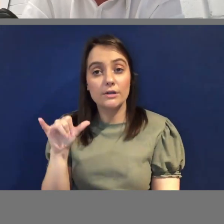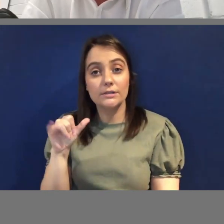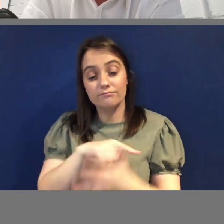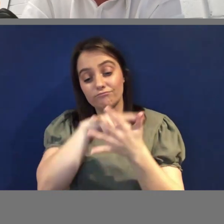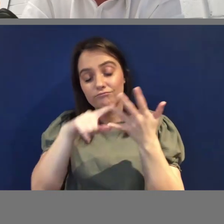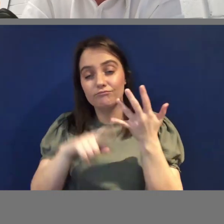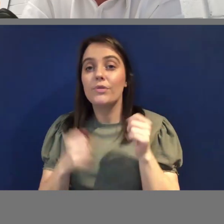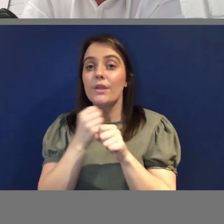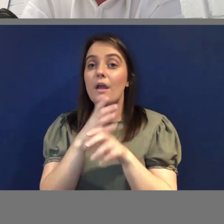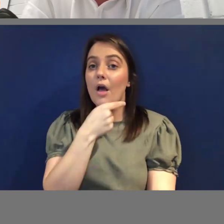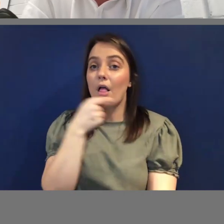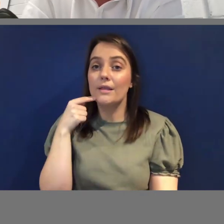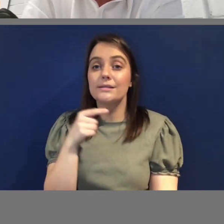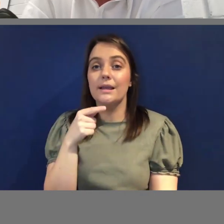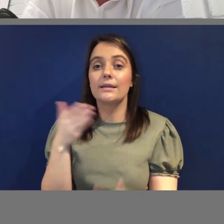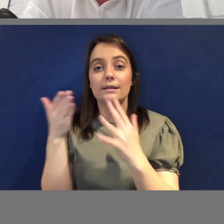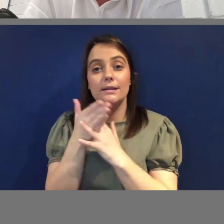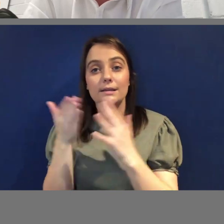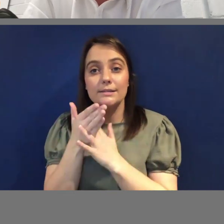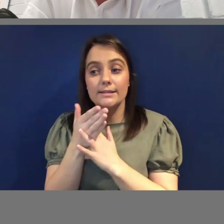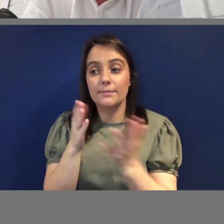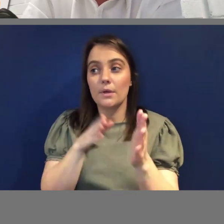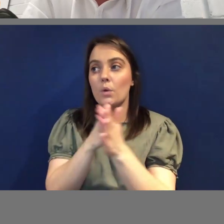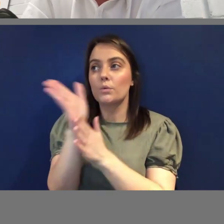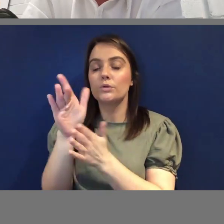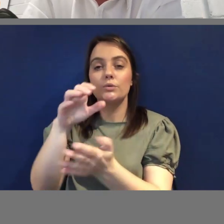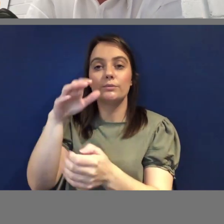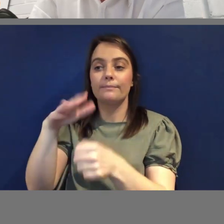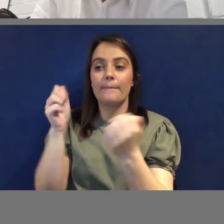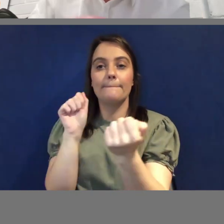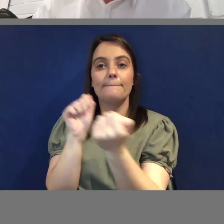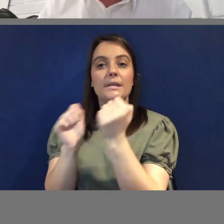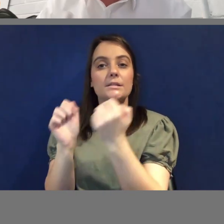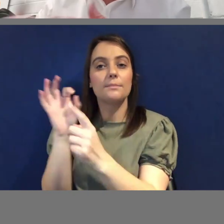state that accessible egress leading to assembly points so you consider when someone gets out of